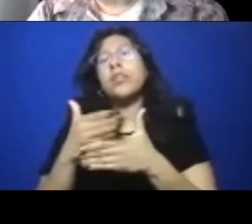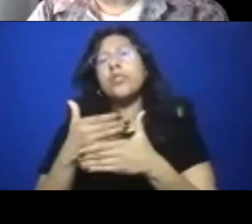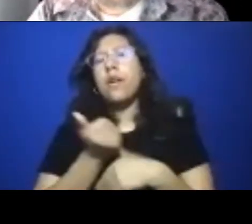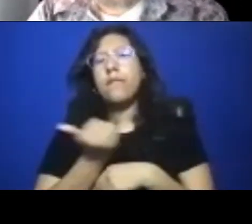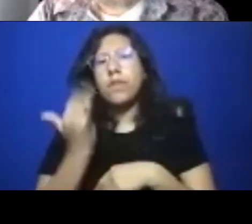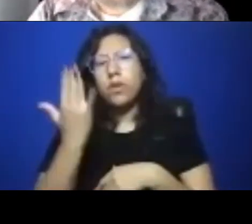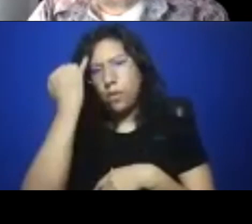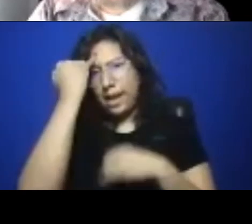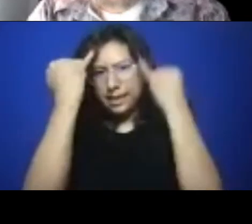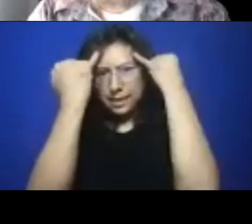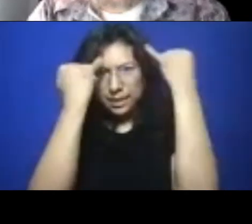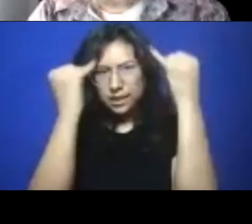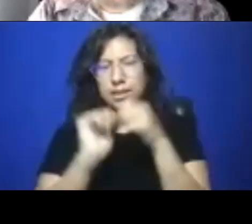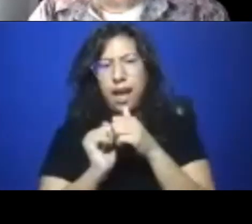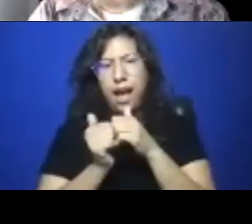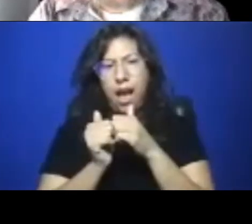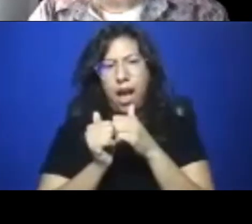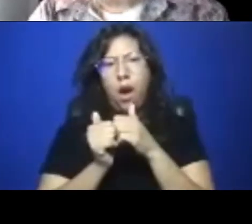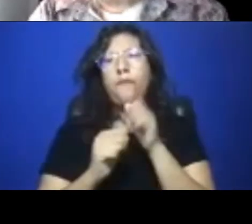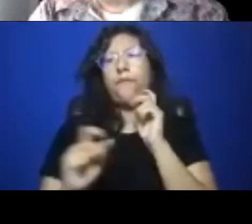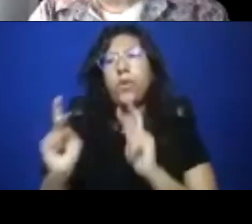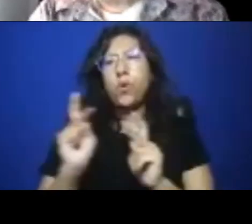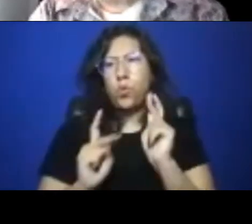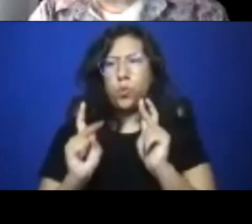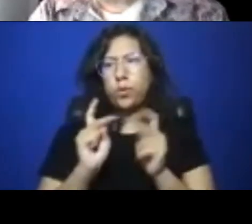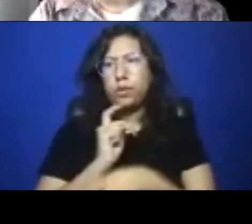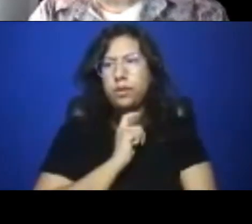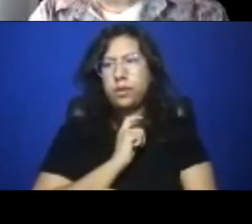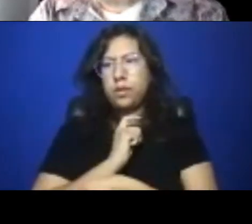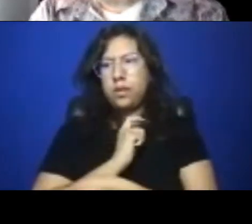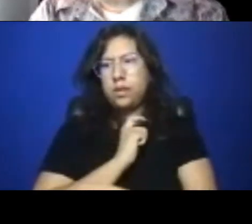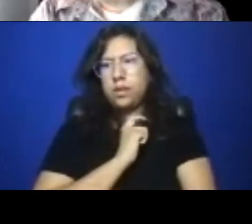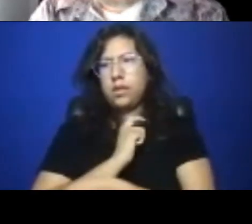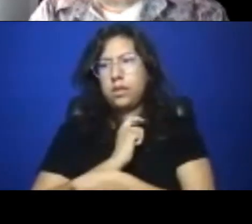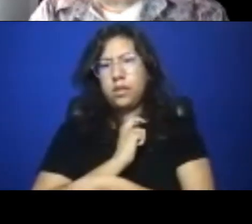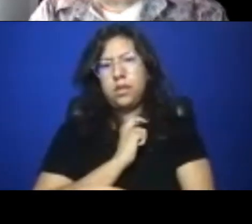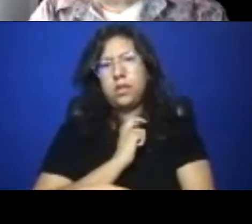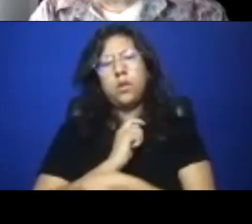of how folks can increase their increased trans folks access